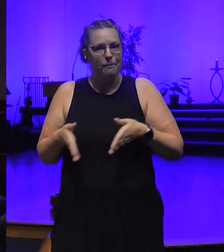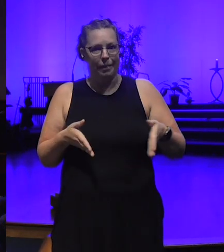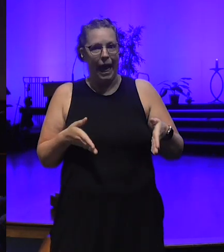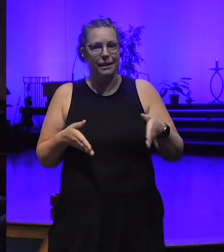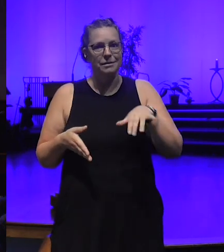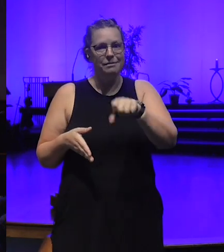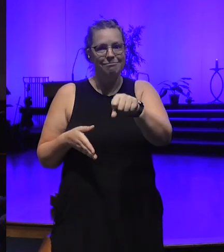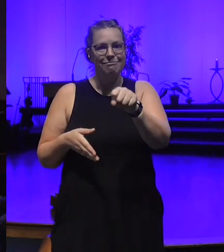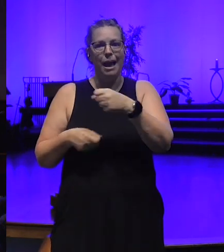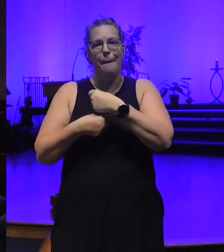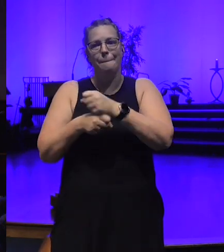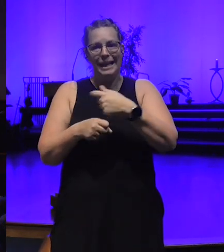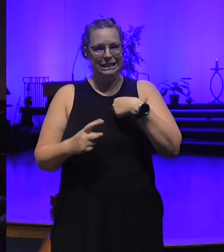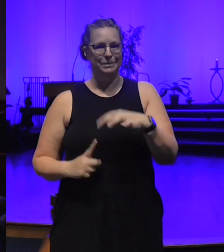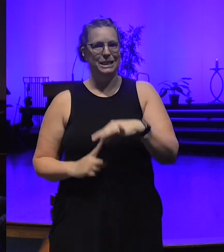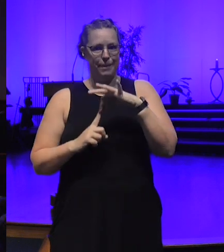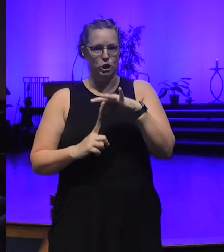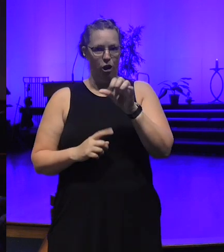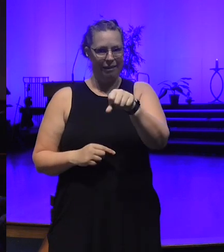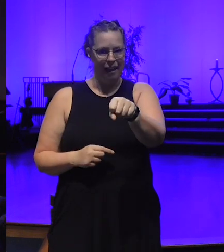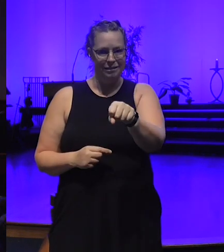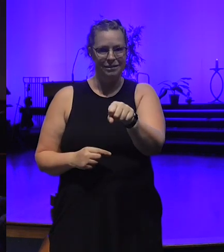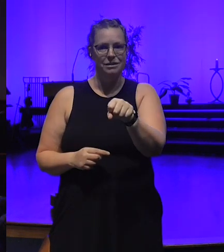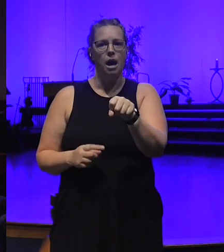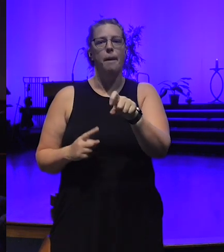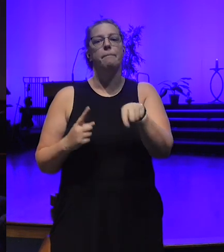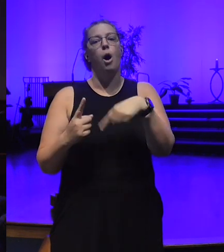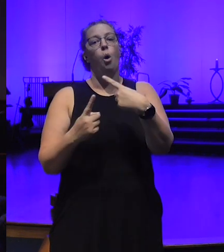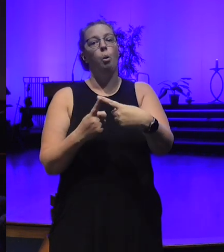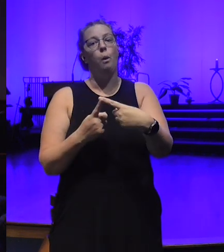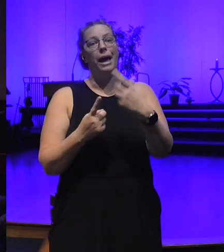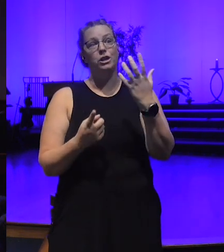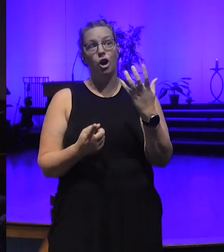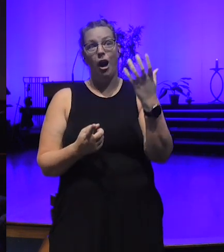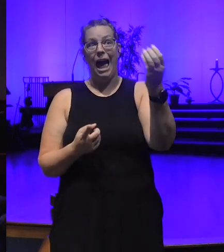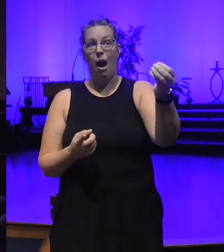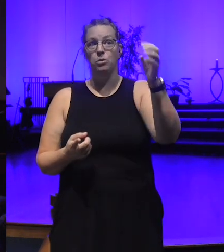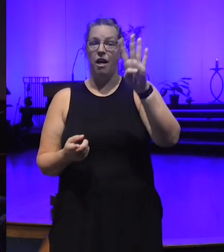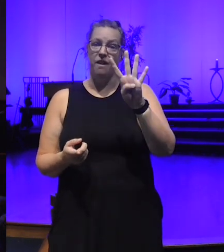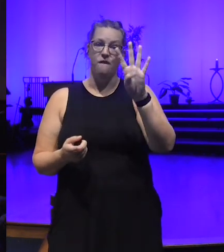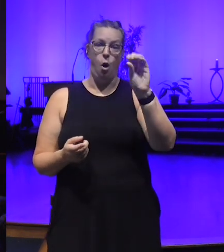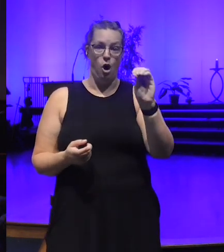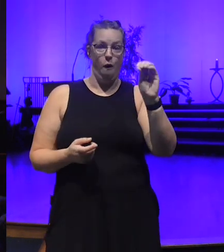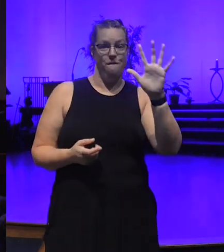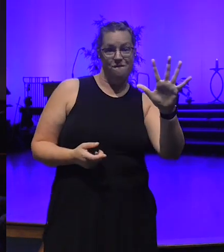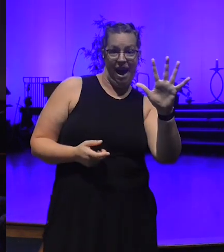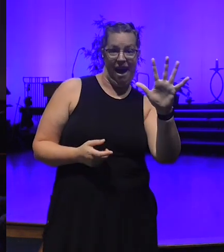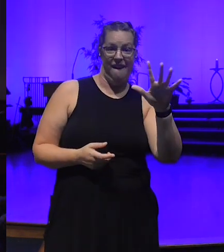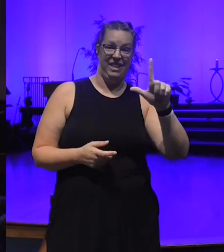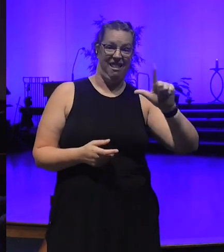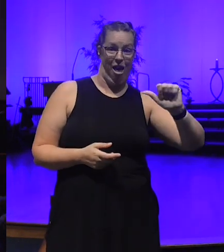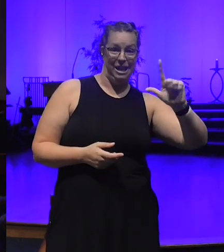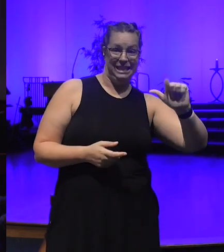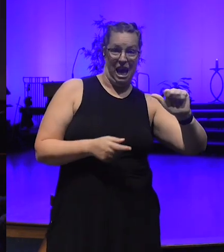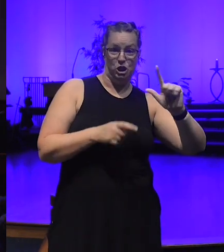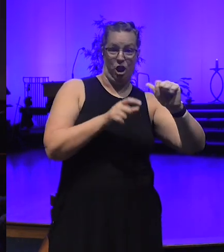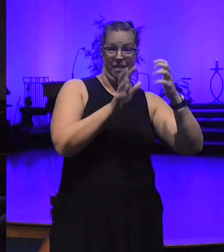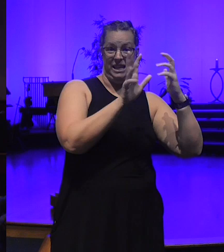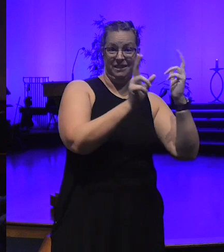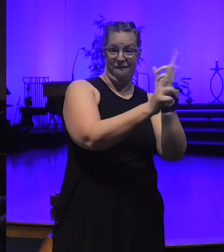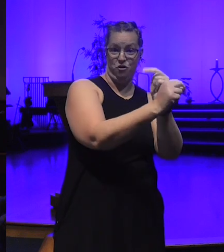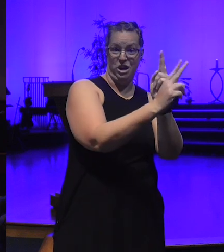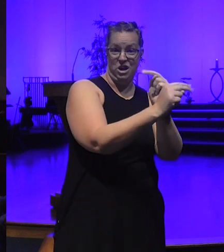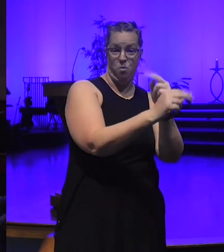make me special but when you get out on the 405 freeway in Angeles heading to the airport guess